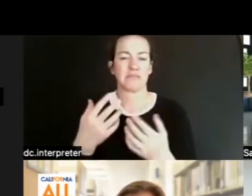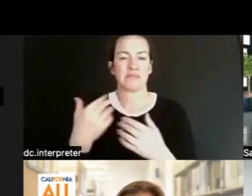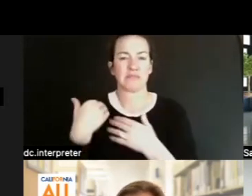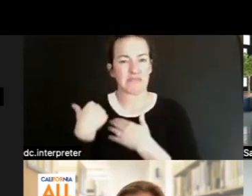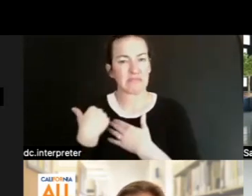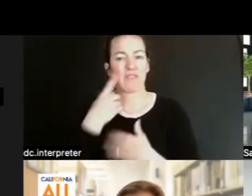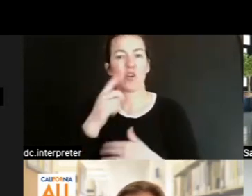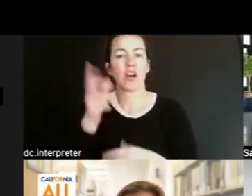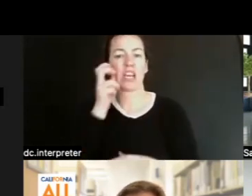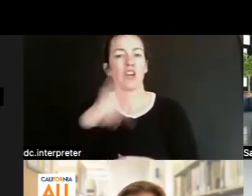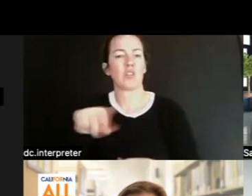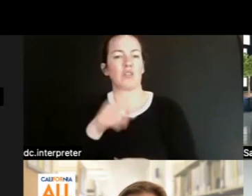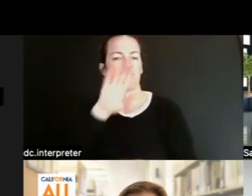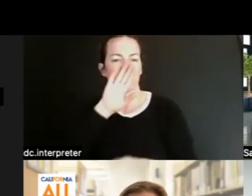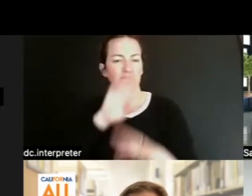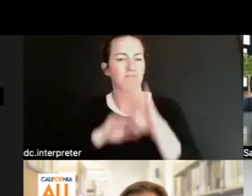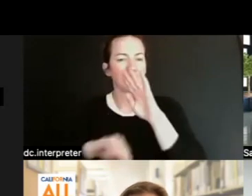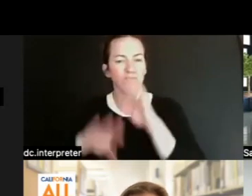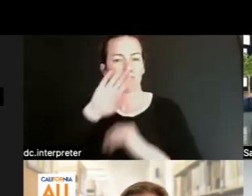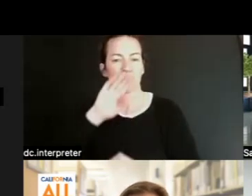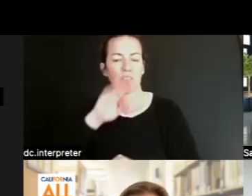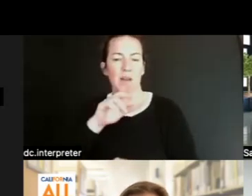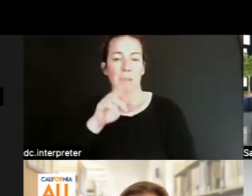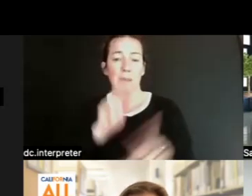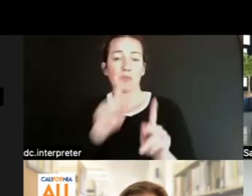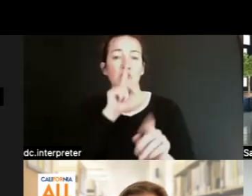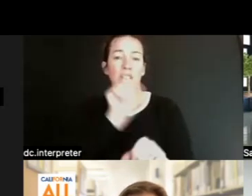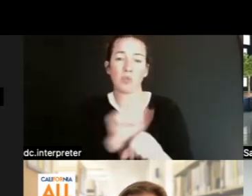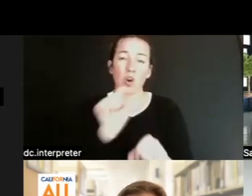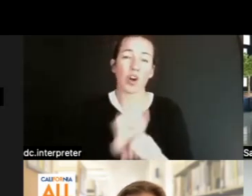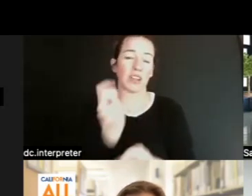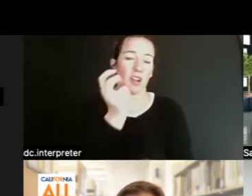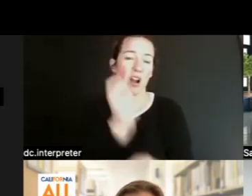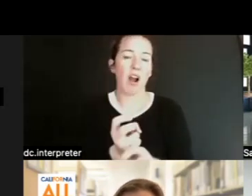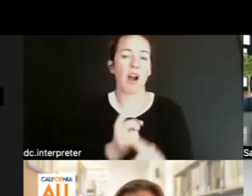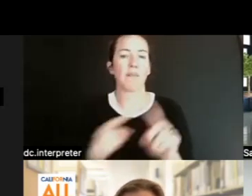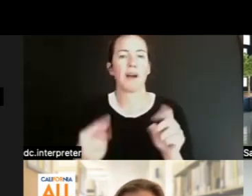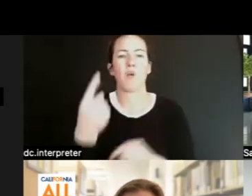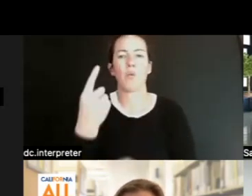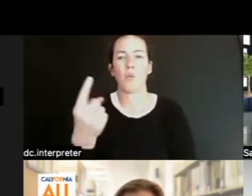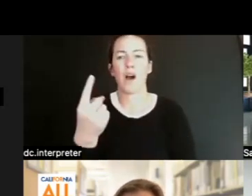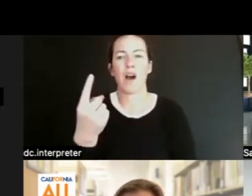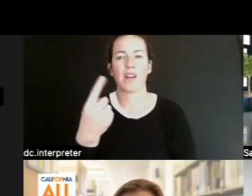families who were working really hard. And there's this one thing that after listening to all of our